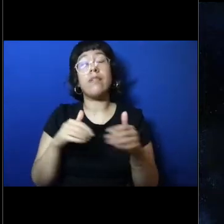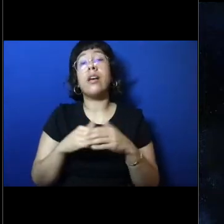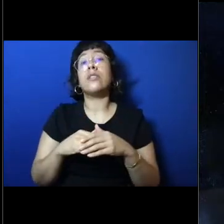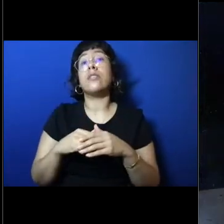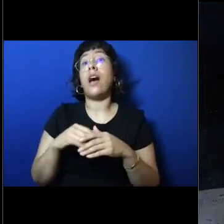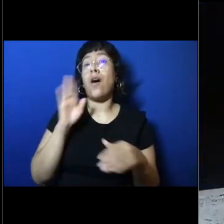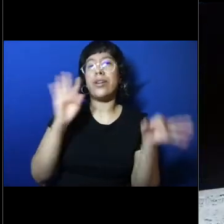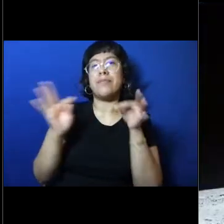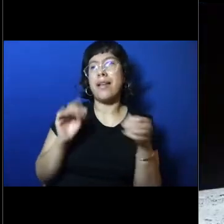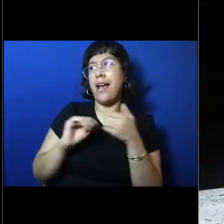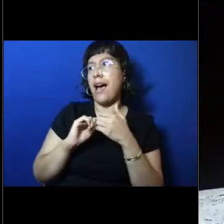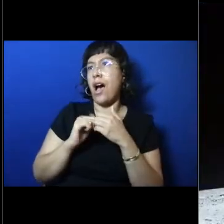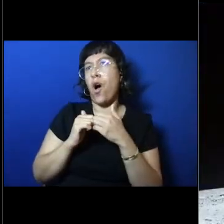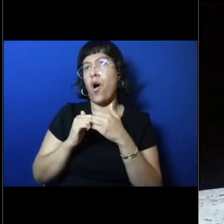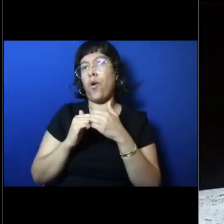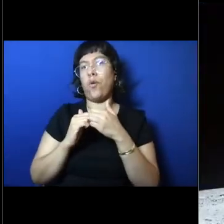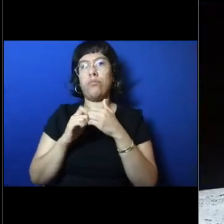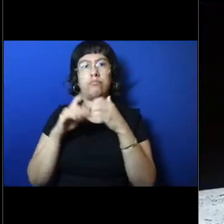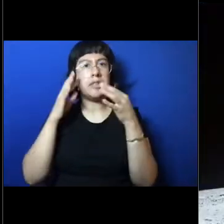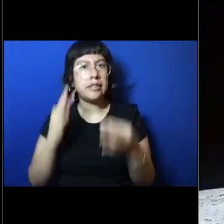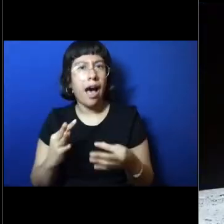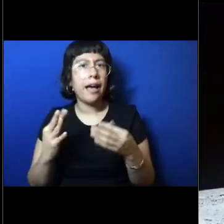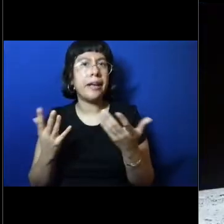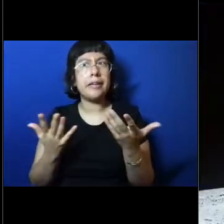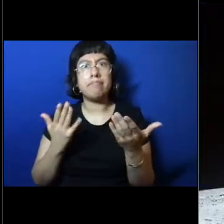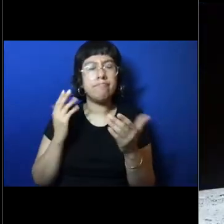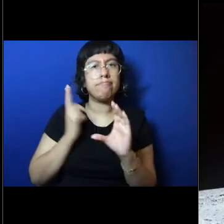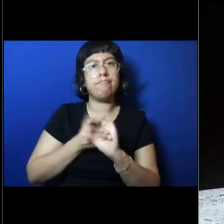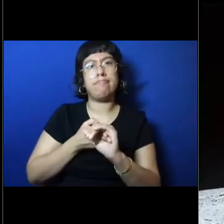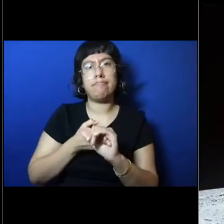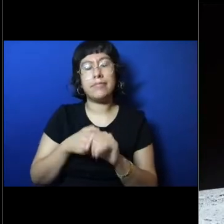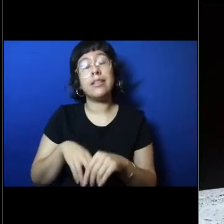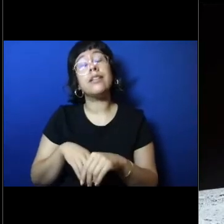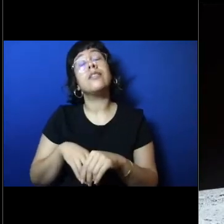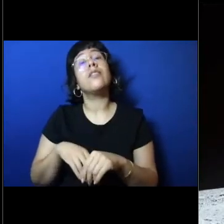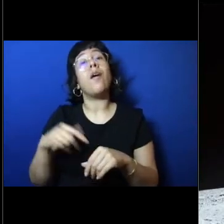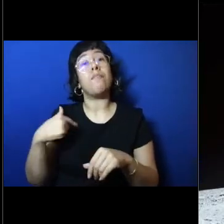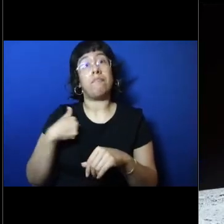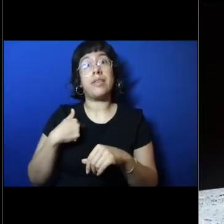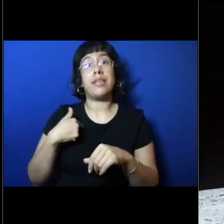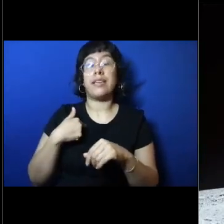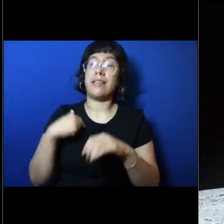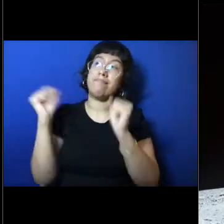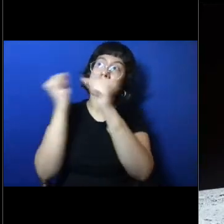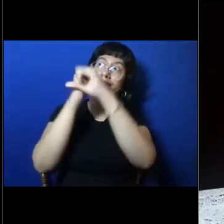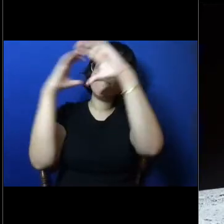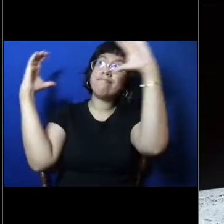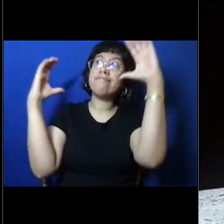But I started thinking about space back in 1969. Now that tells you a little bit about my age, but I was four.